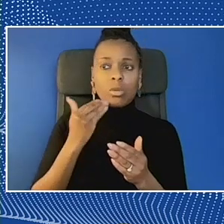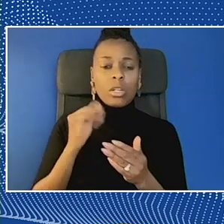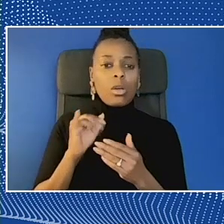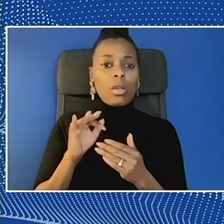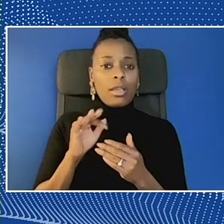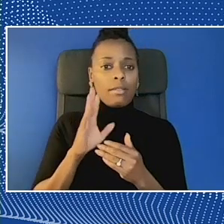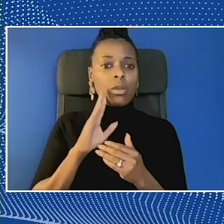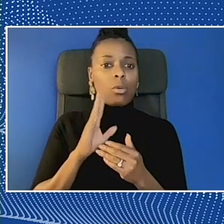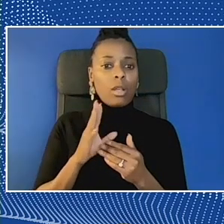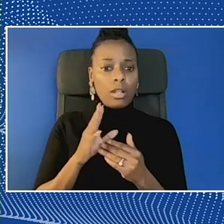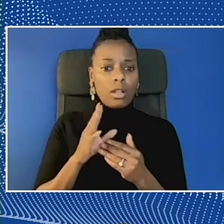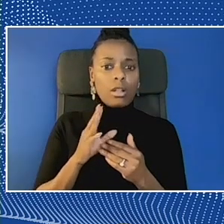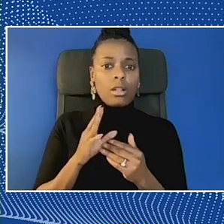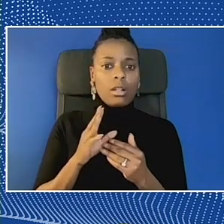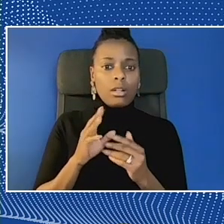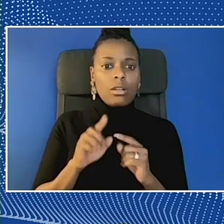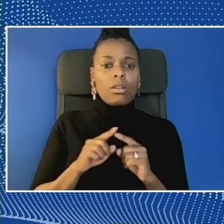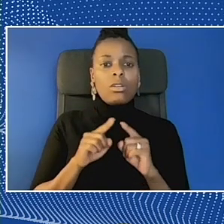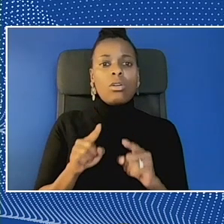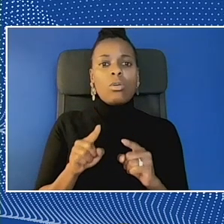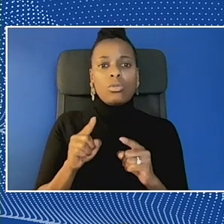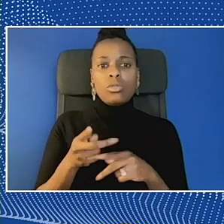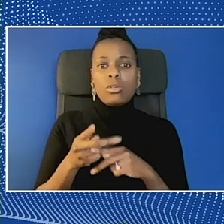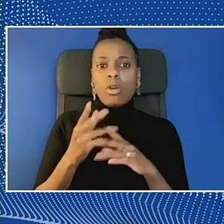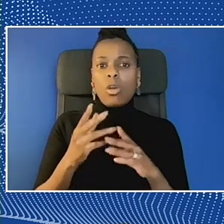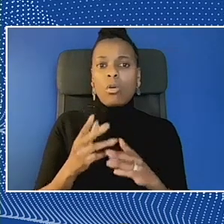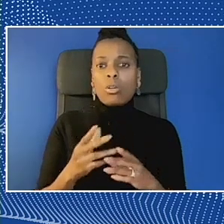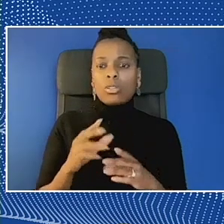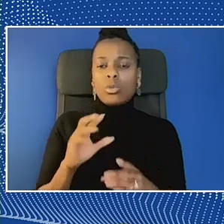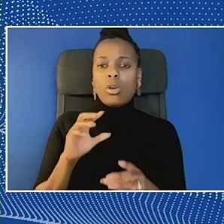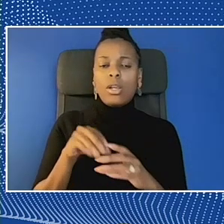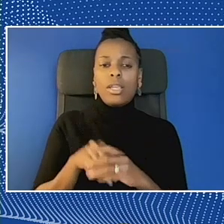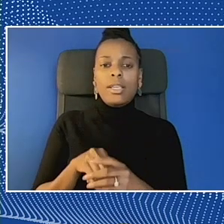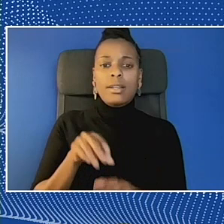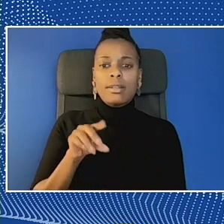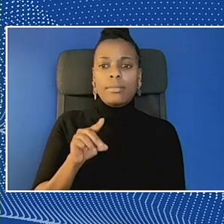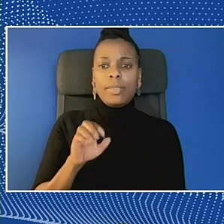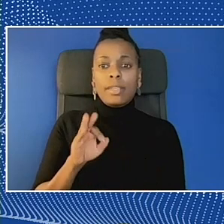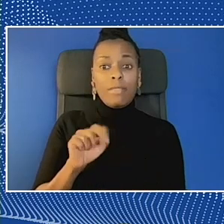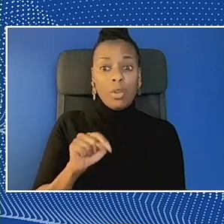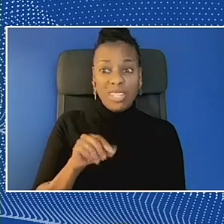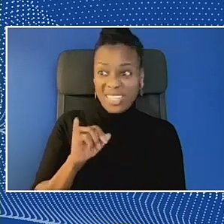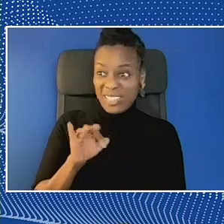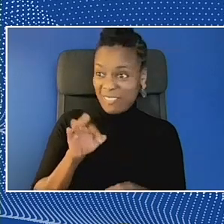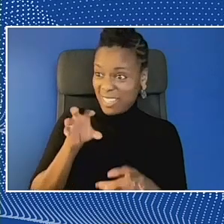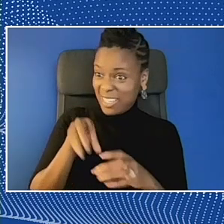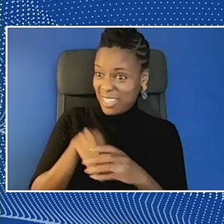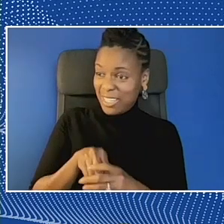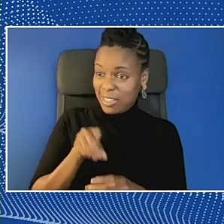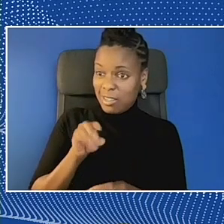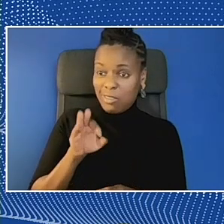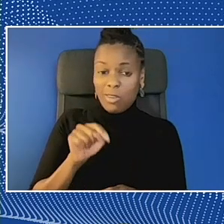borrowers who we know are in default, and if they're in default, it means that they have already experienced close to almost a